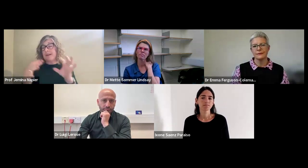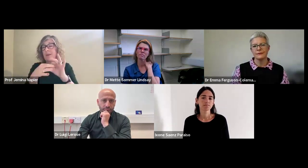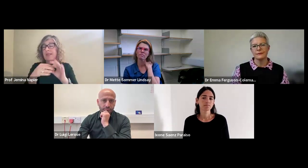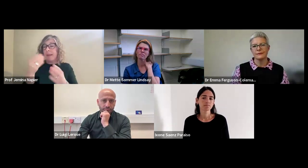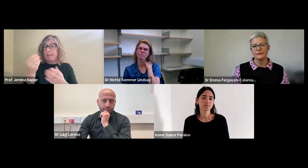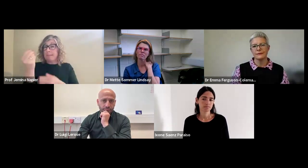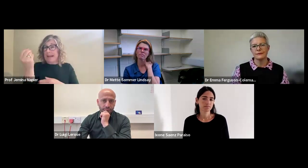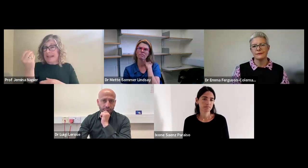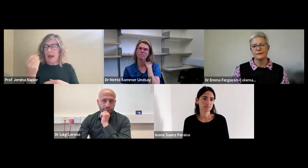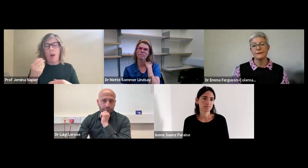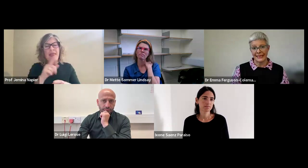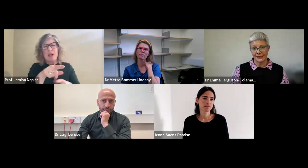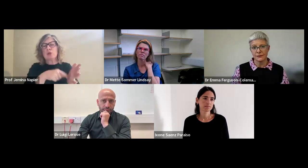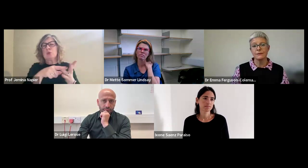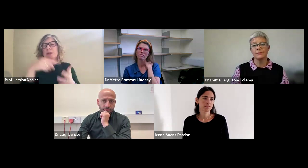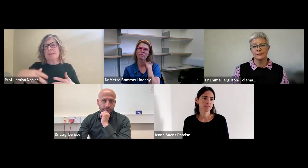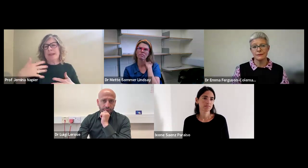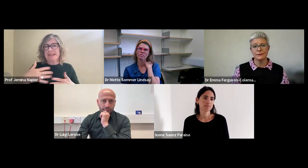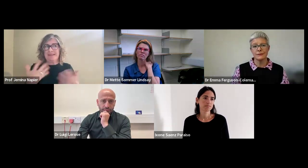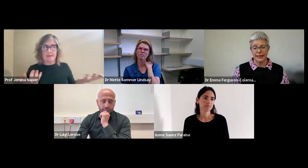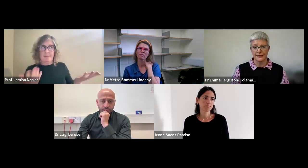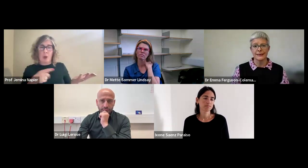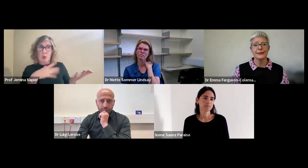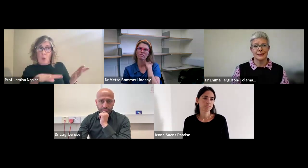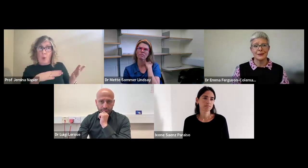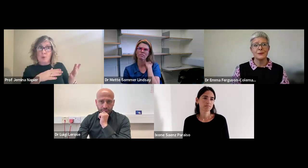difference? Who's making these decisions? And it does often come back to money,